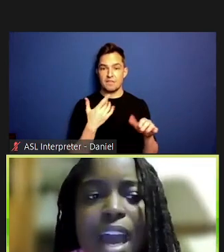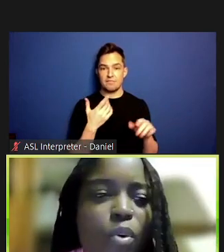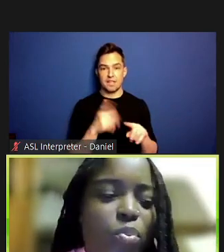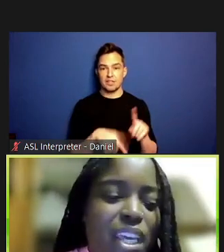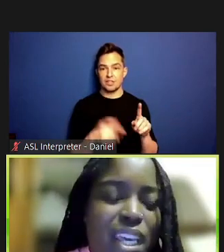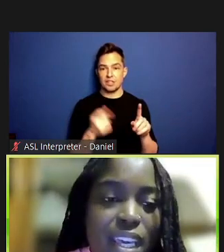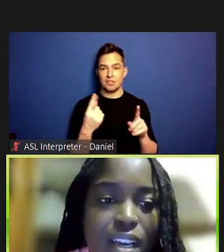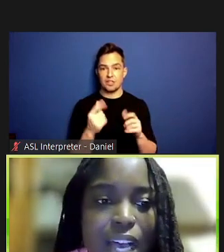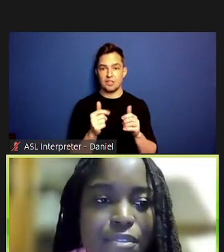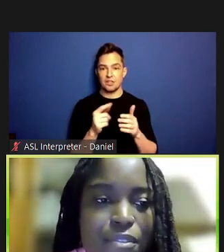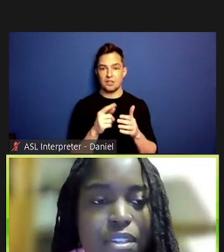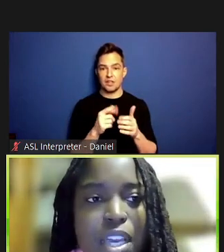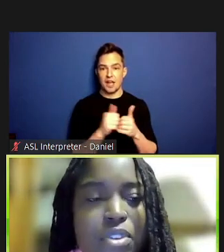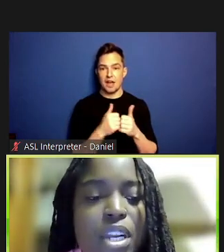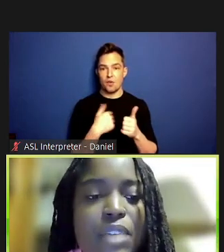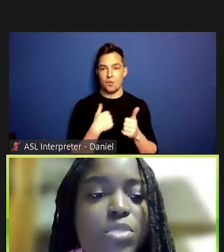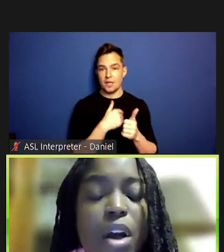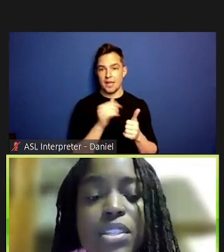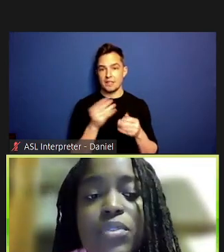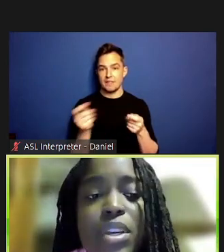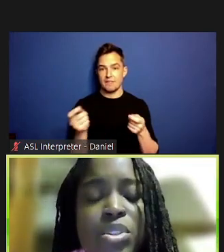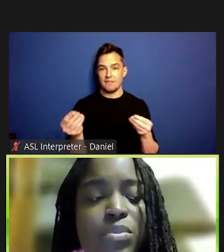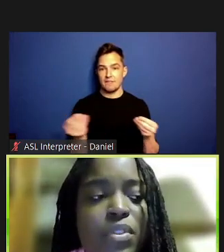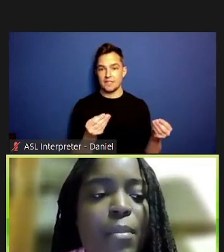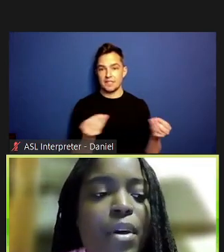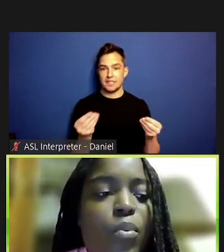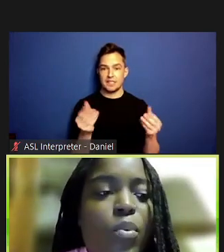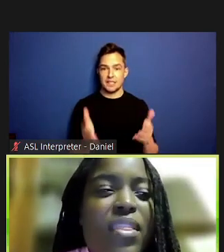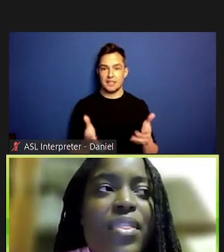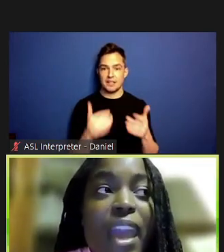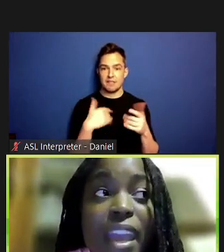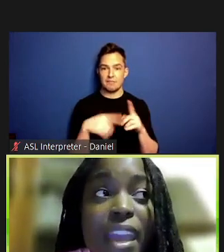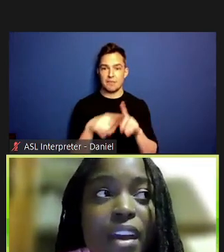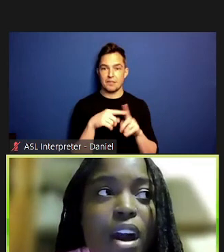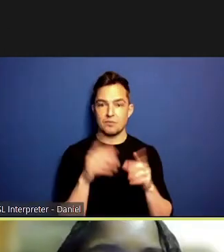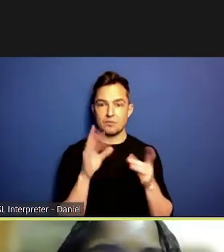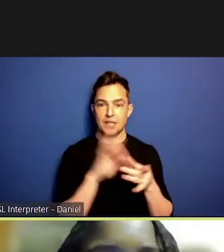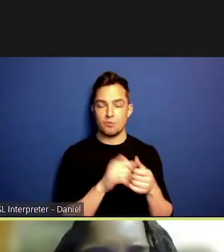how we as facilitators could have such positive relationships with them when they in their